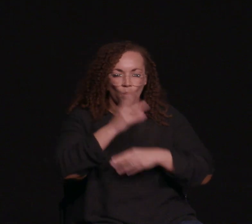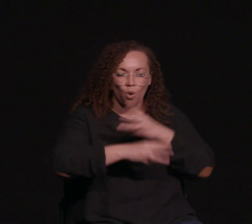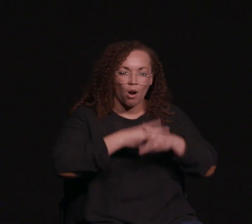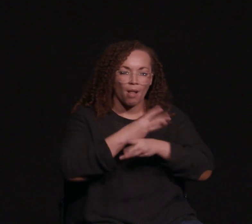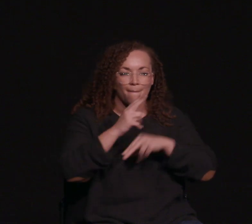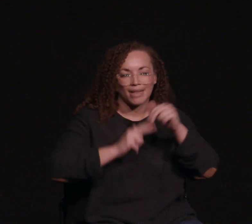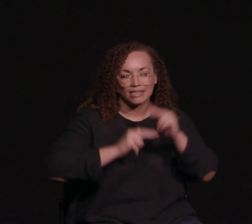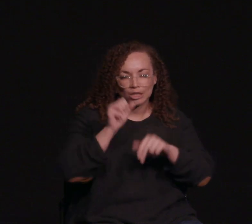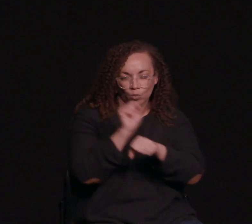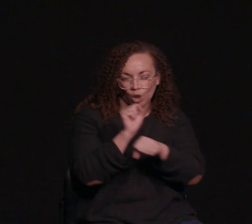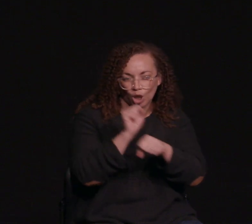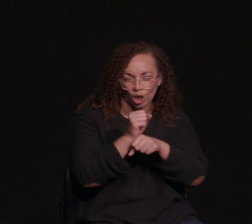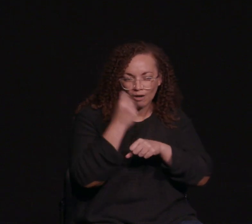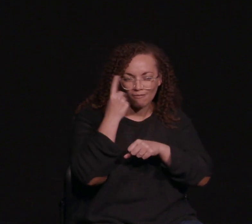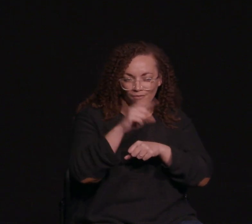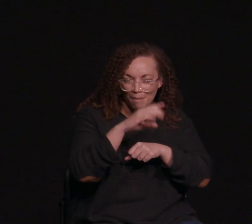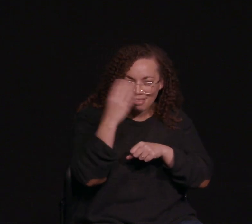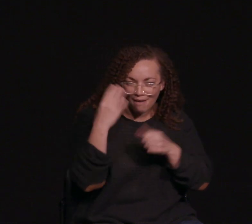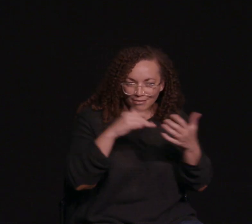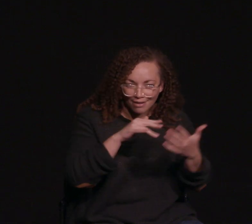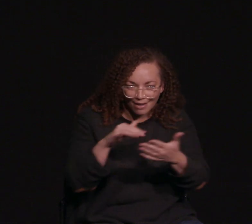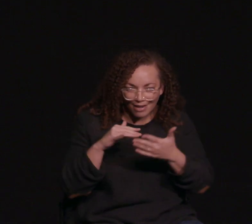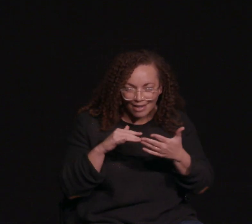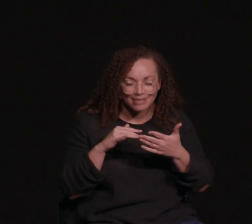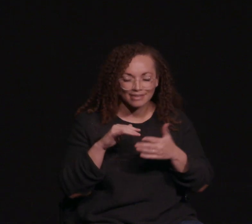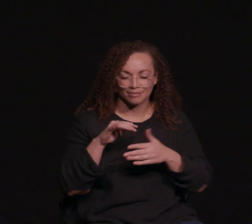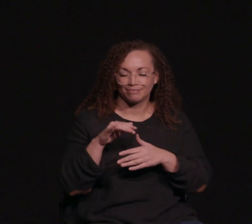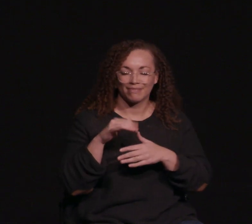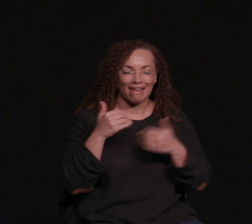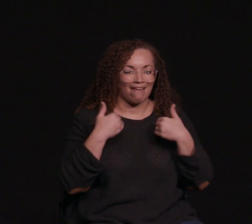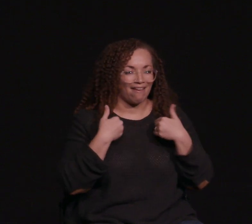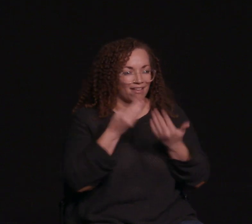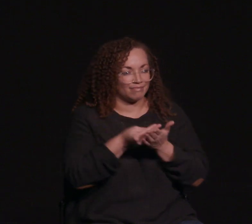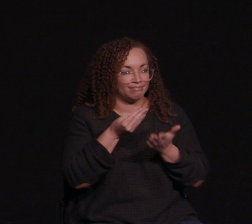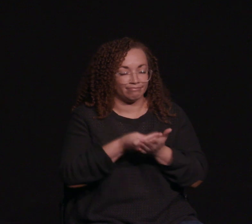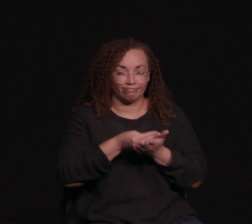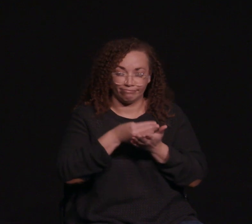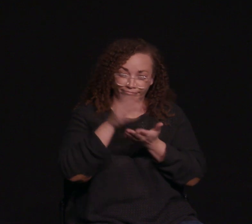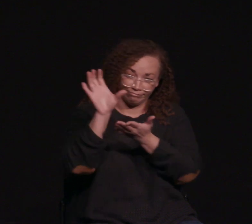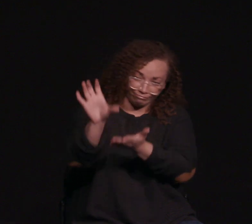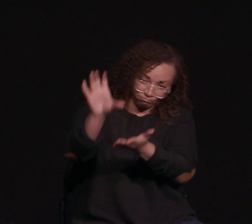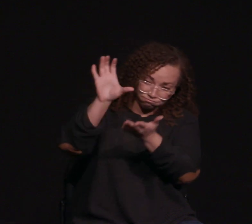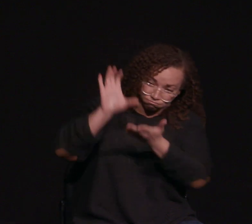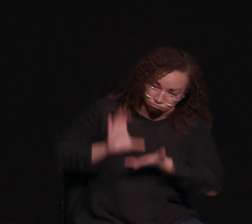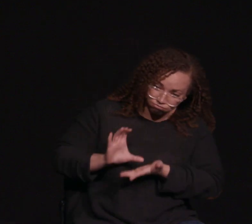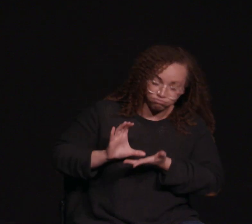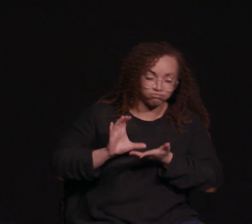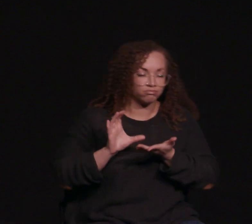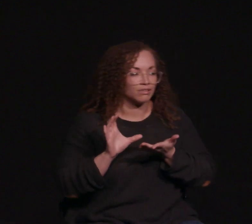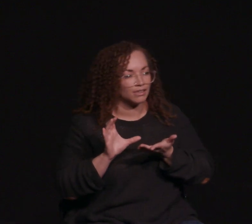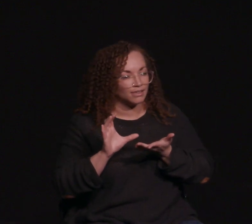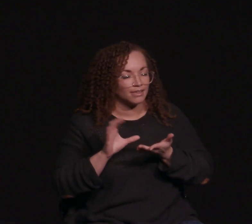With generous funding from the Andrew Mellon Foundations, Just Futures Grant, we have over the course of the first